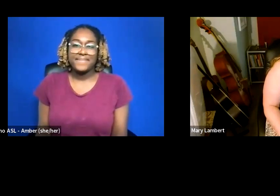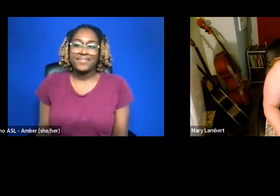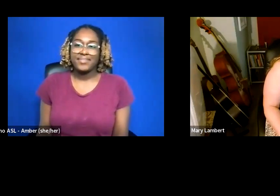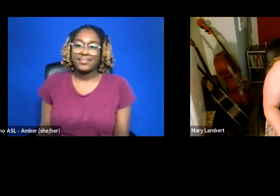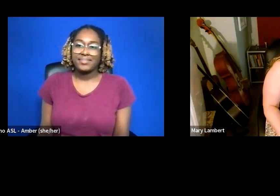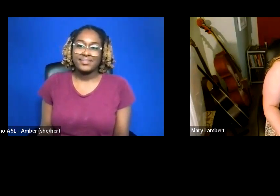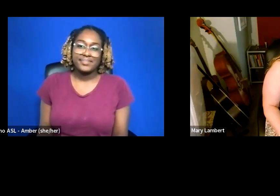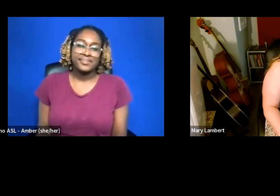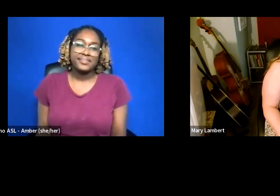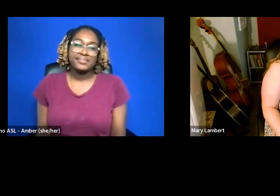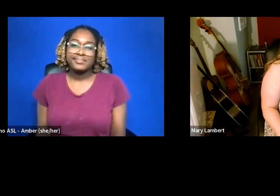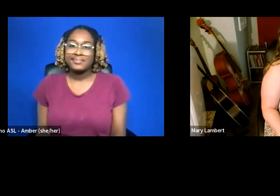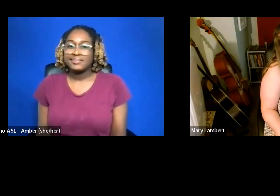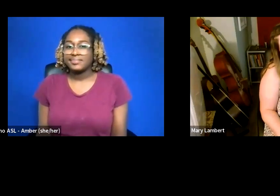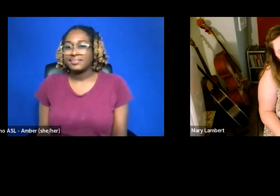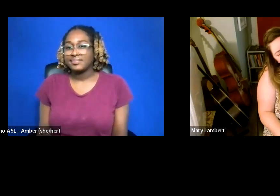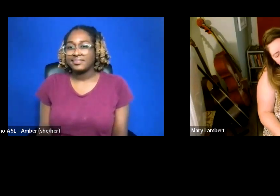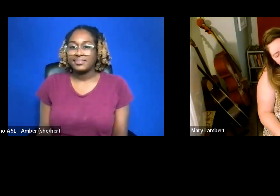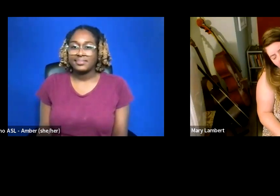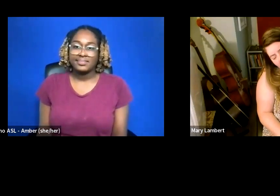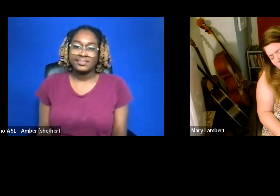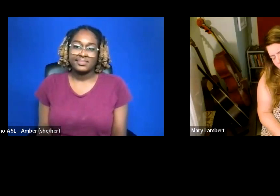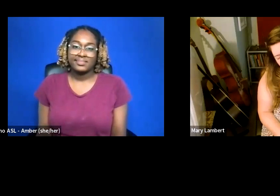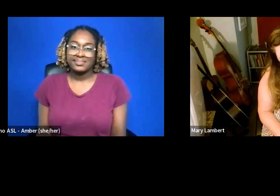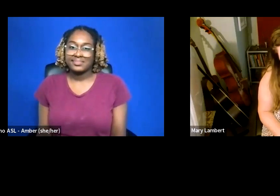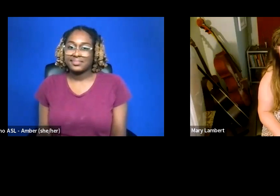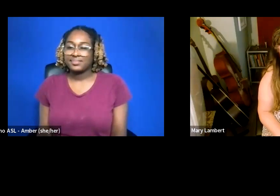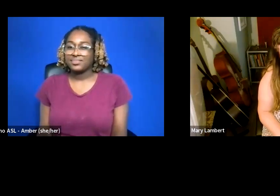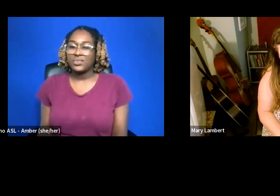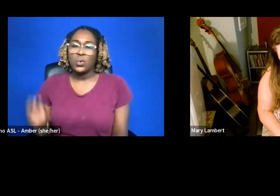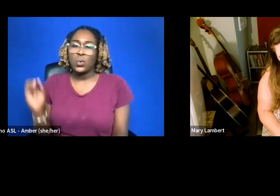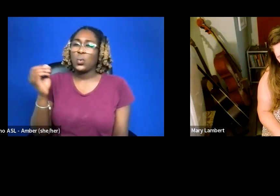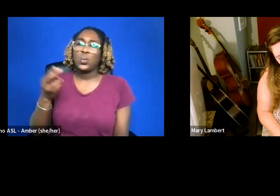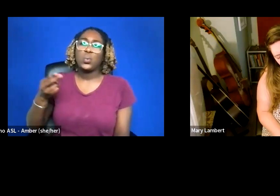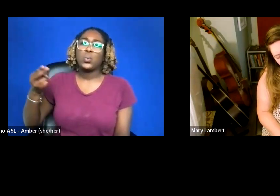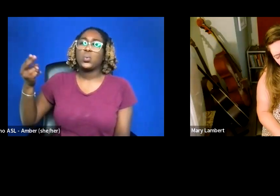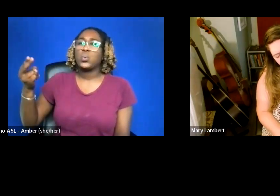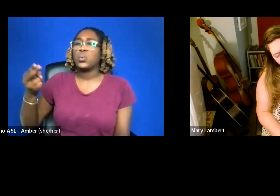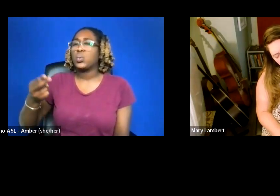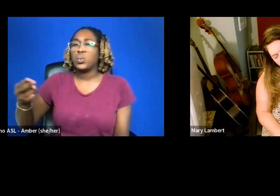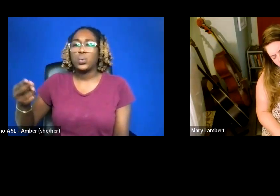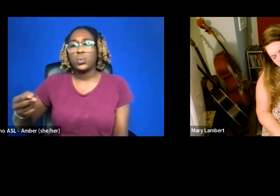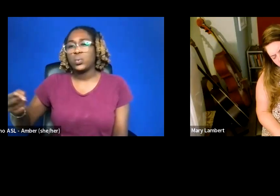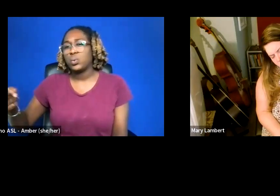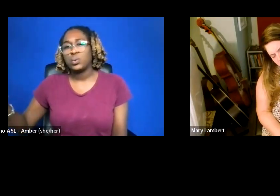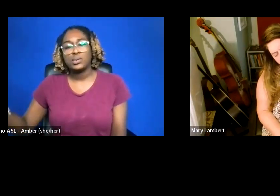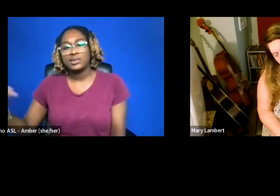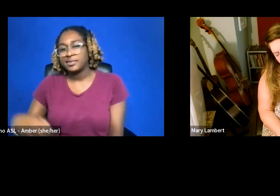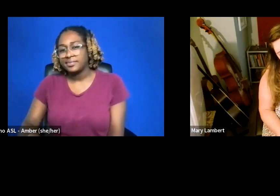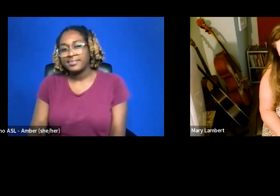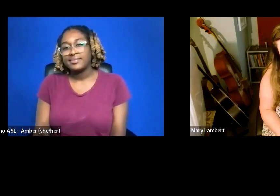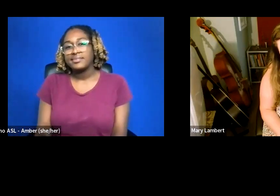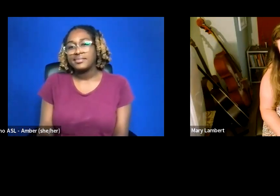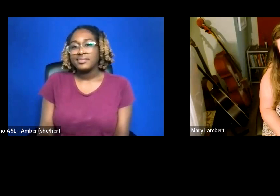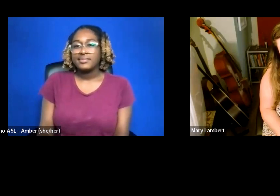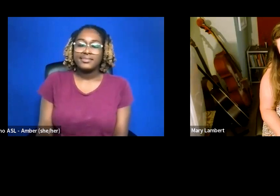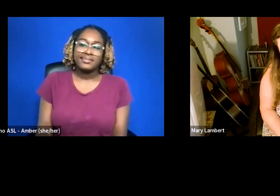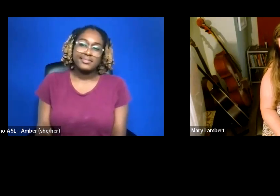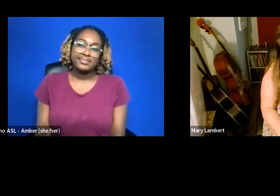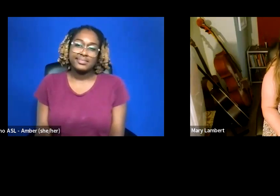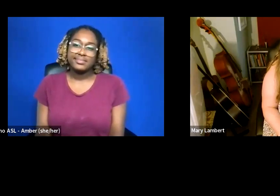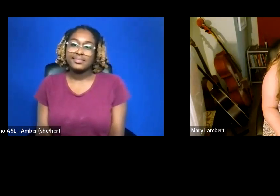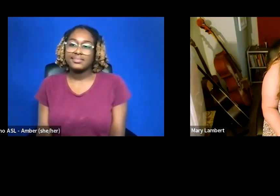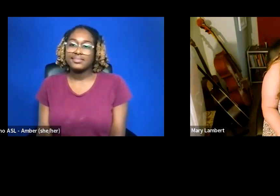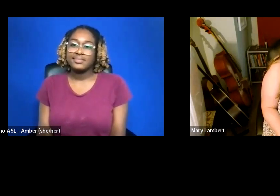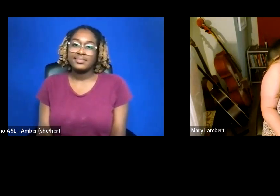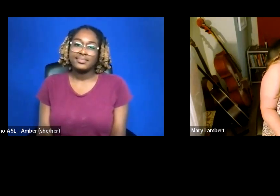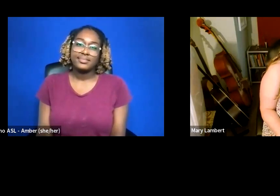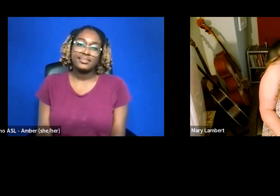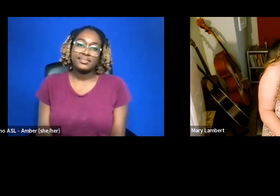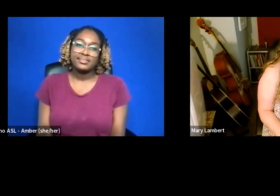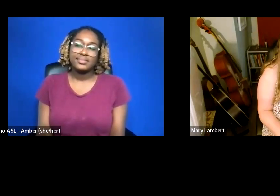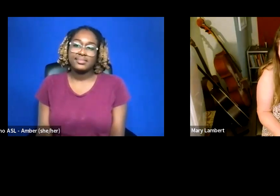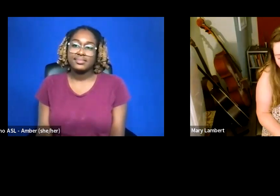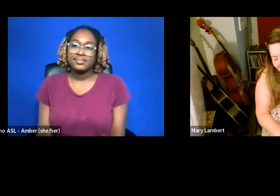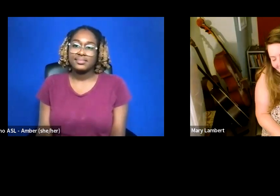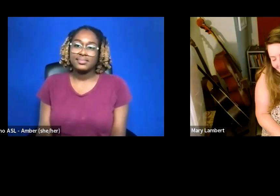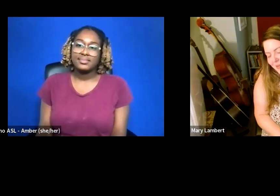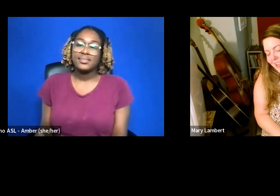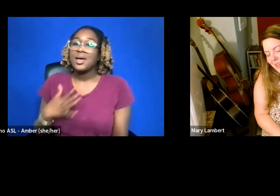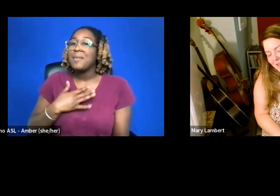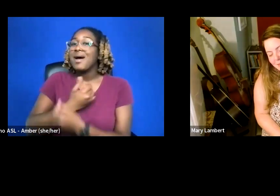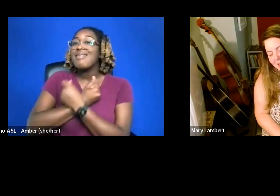Oh, my love, my love.